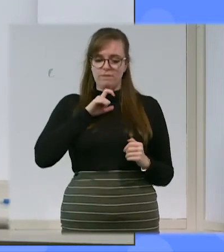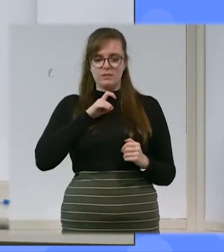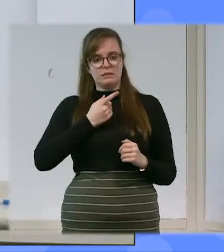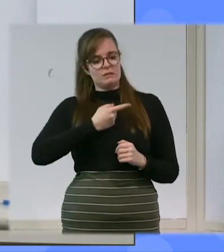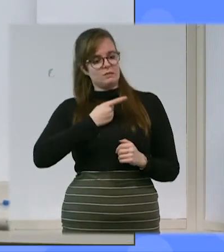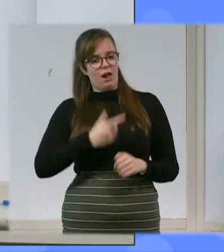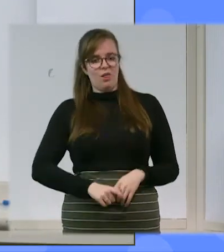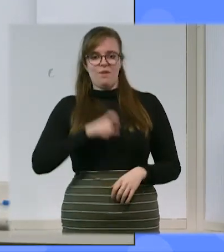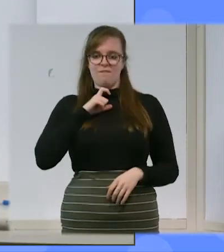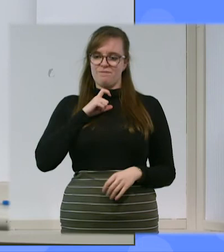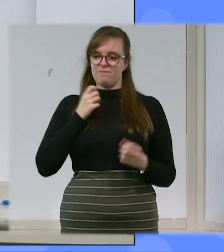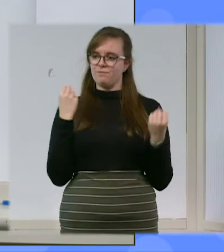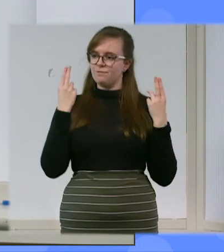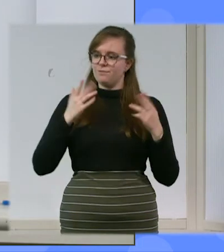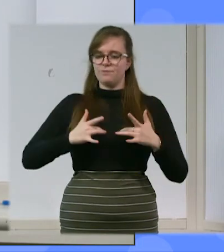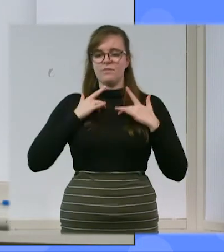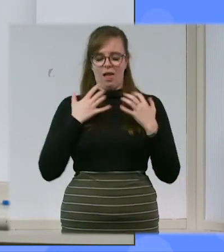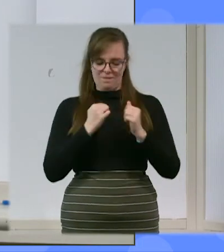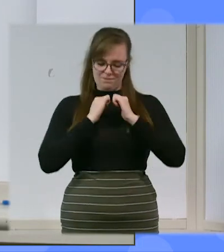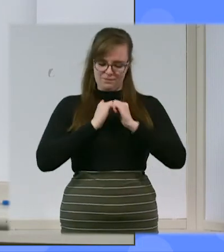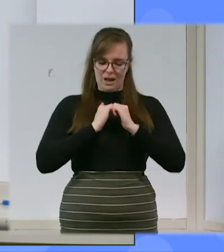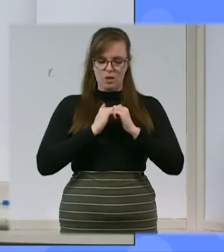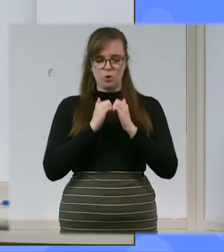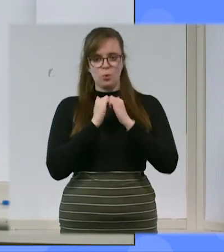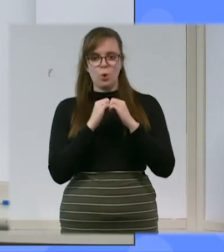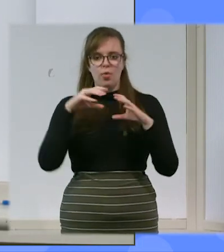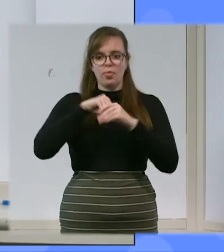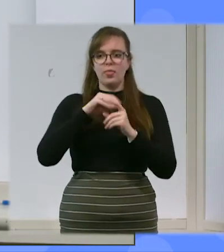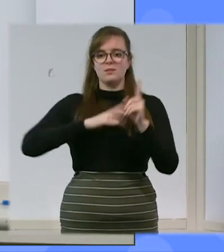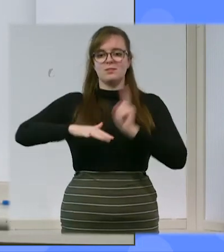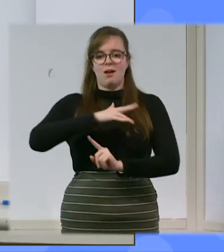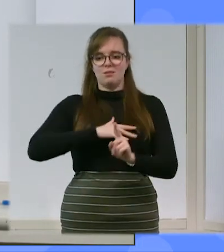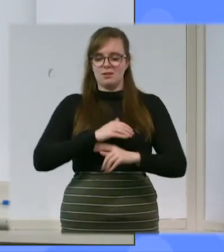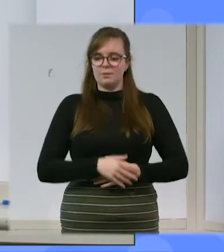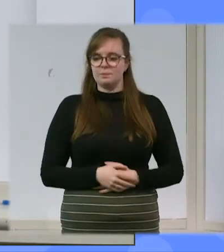people feel as though they have a value in society so how can that be best